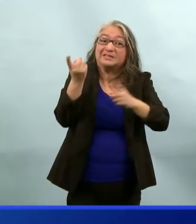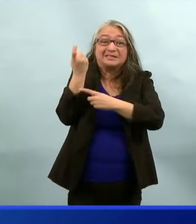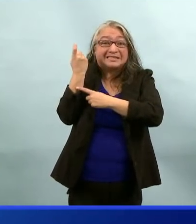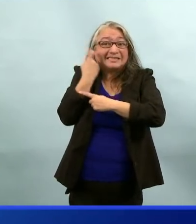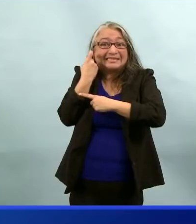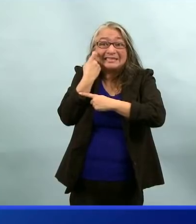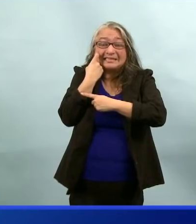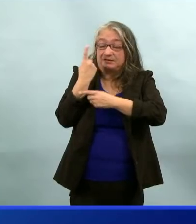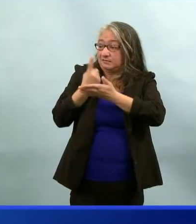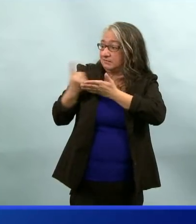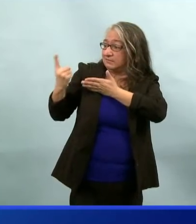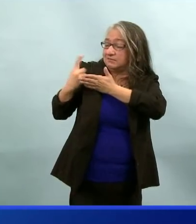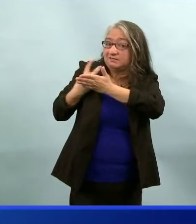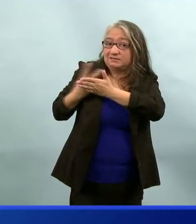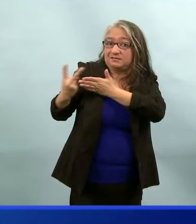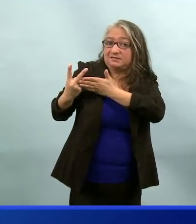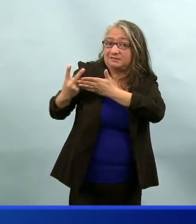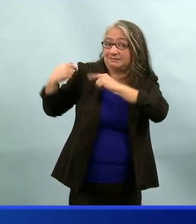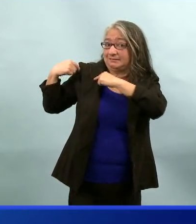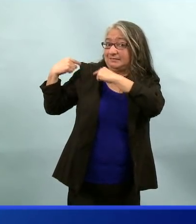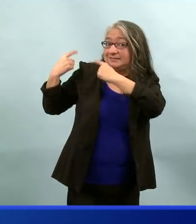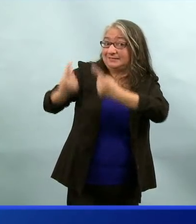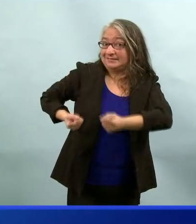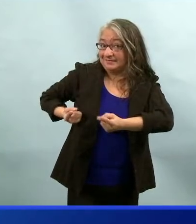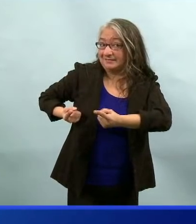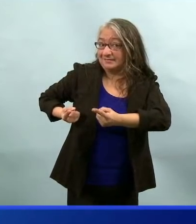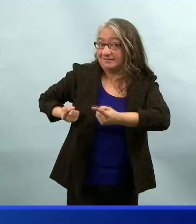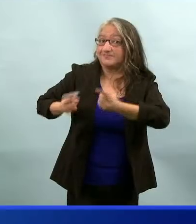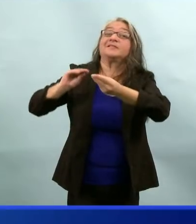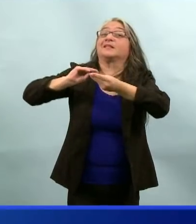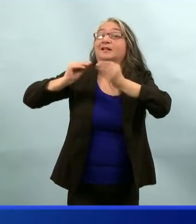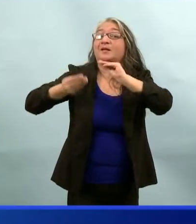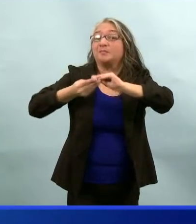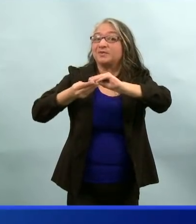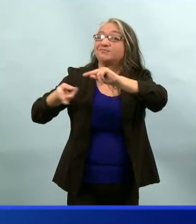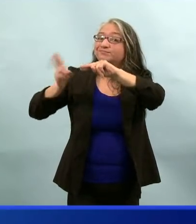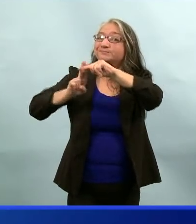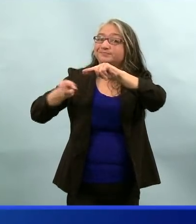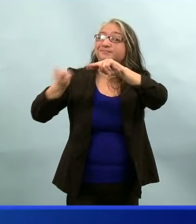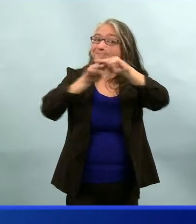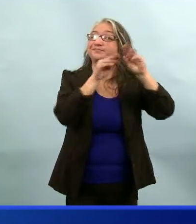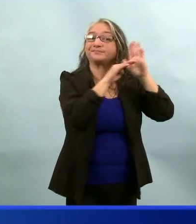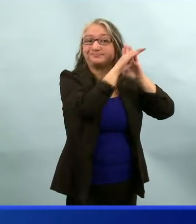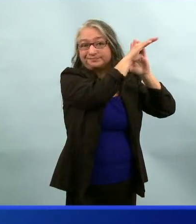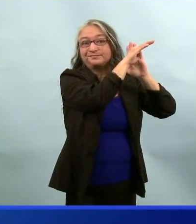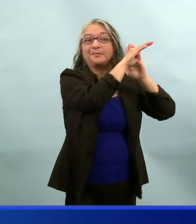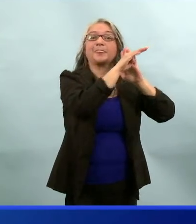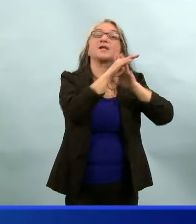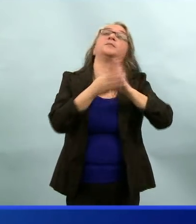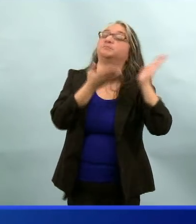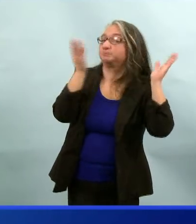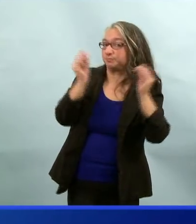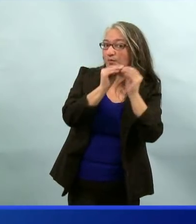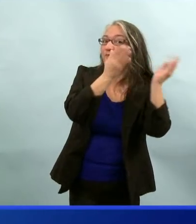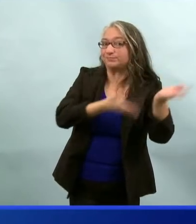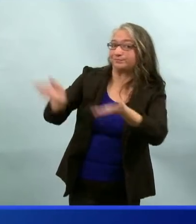case counts which have resulted in seeing higher numbers in hospital and in icu two months ago